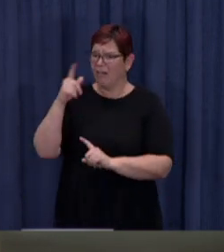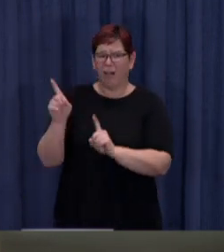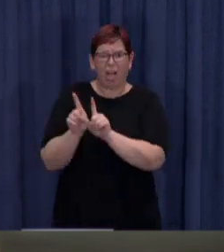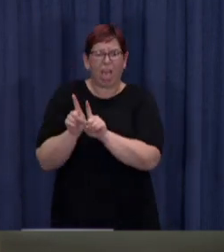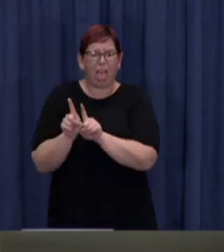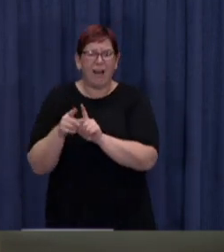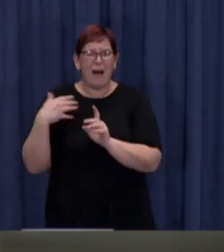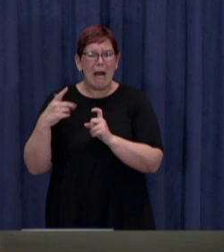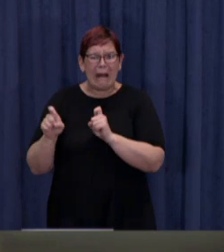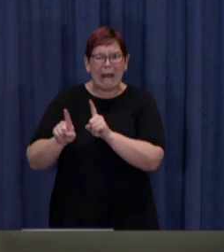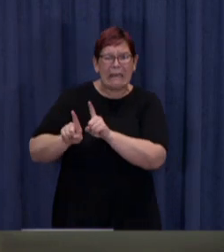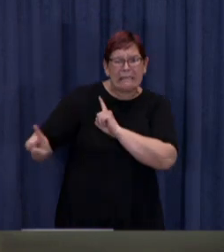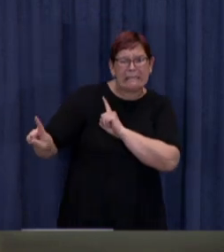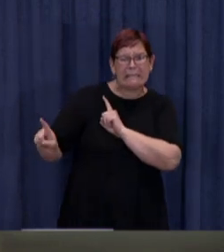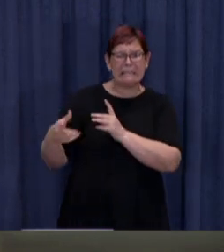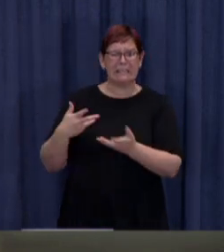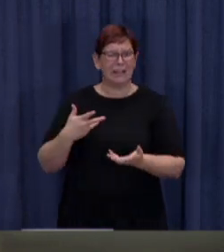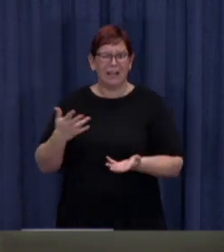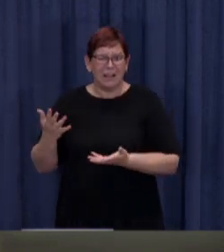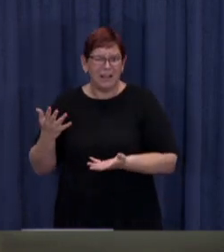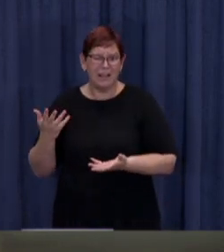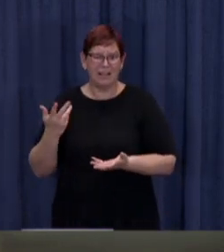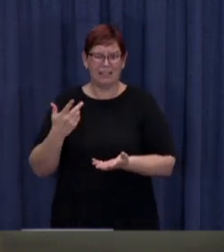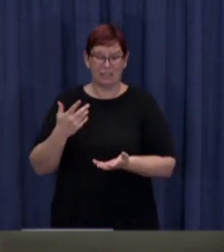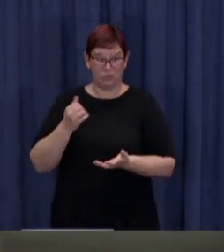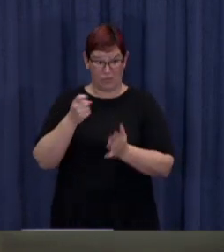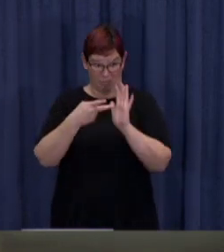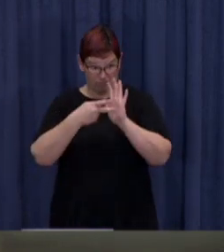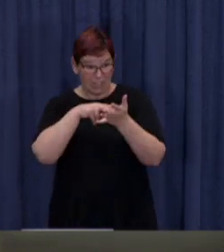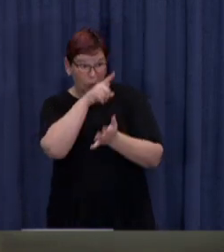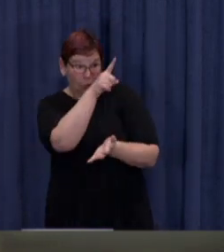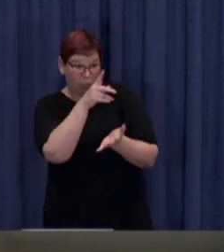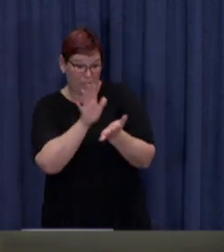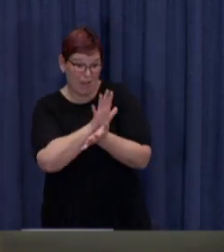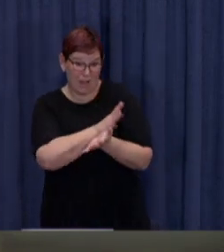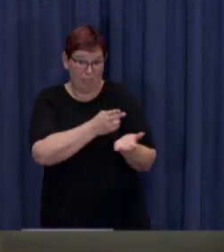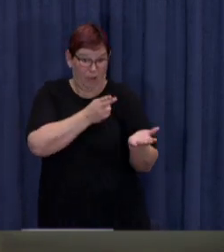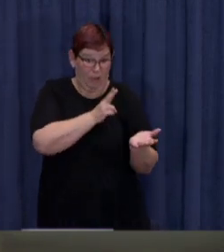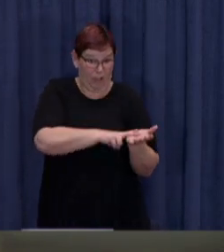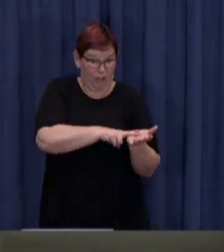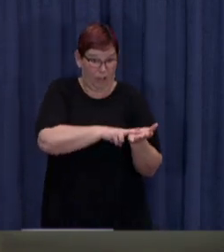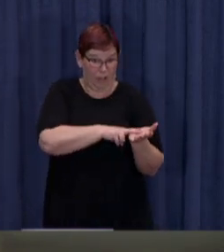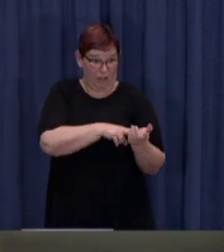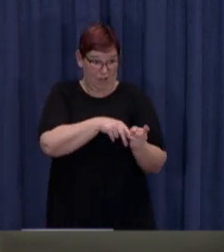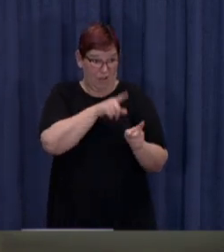I don't think so but it may well be the case that the Medical Officer of Health under one of her powers to issue her own orders which